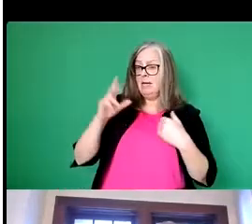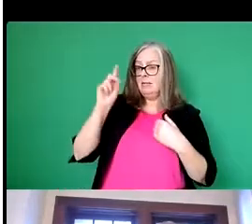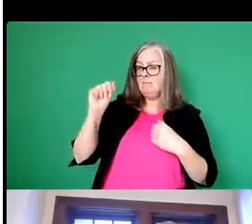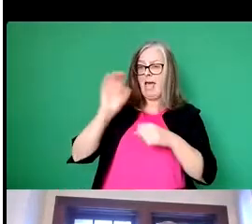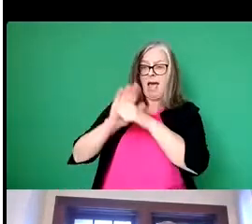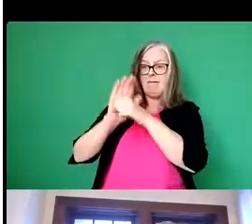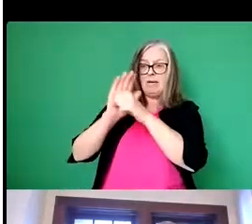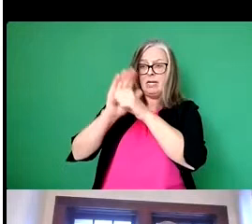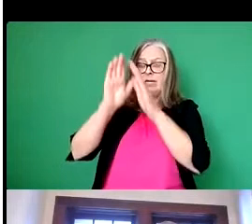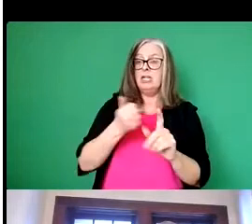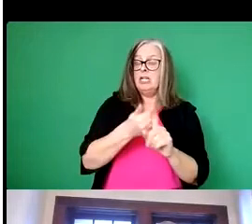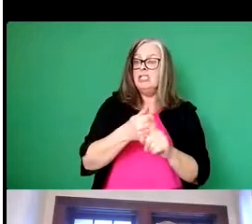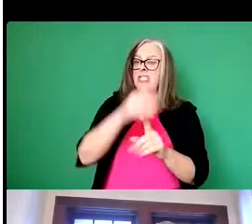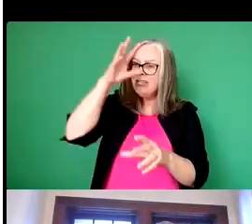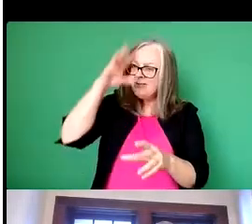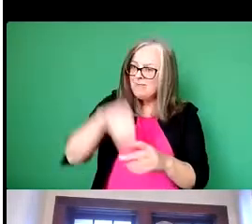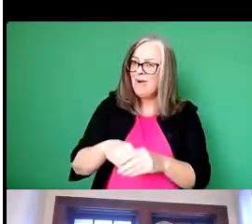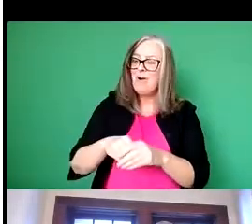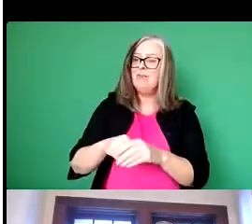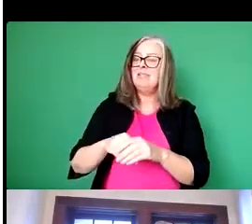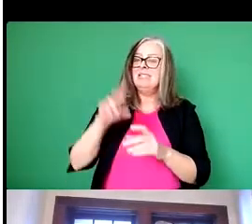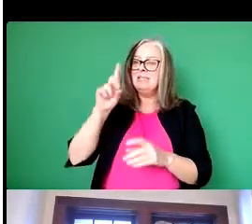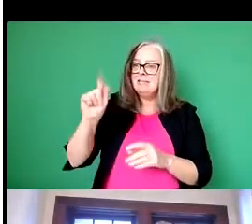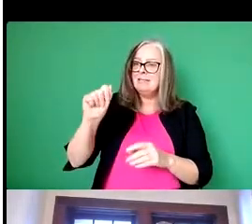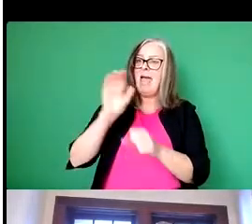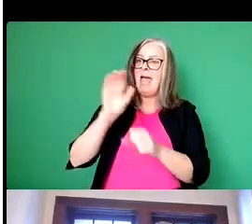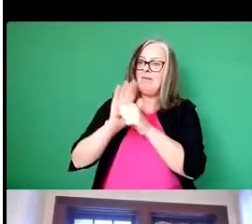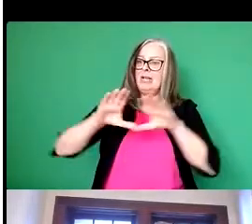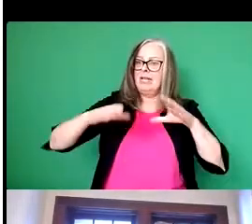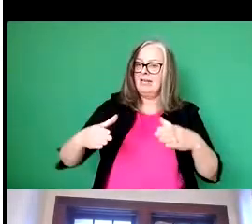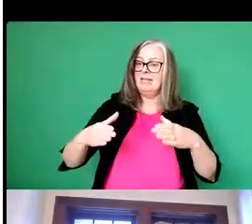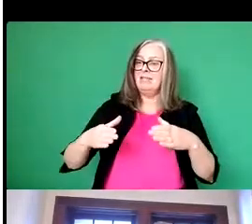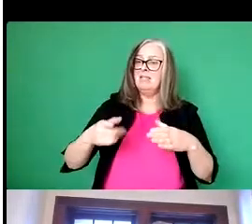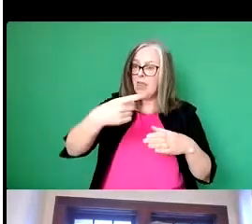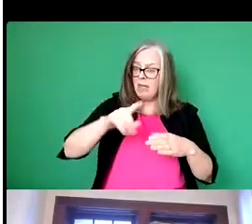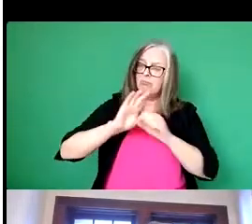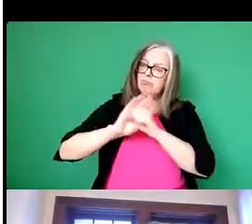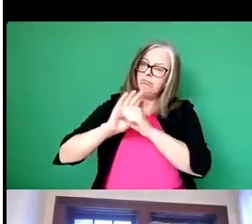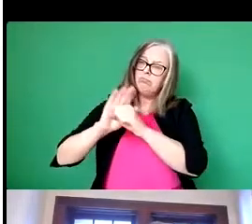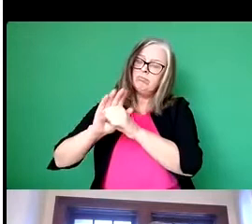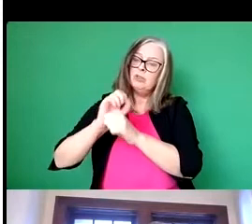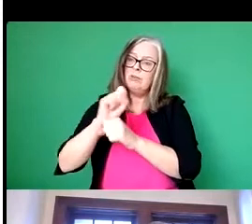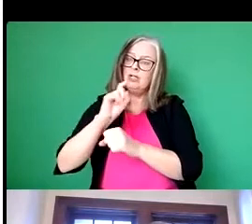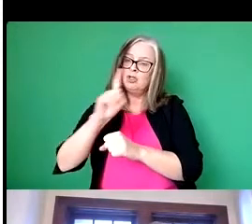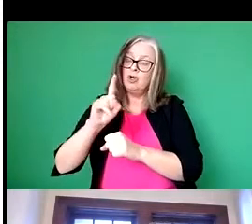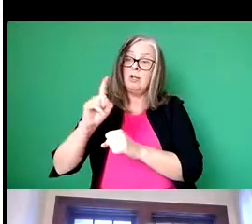the disability uh advocates that helped ensure the characteristics protected in section 15 of